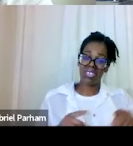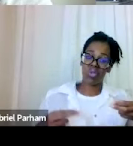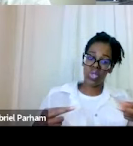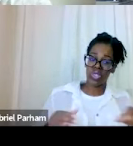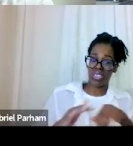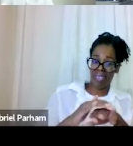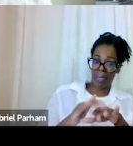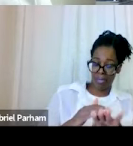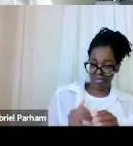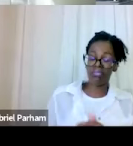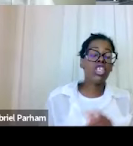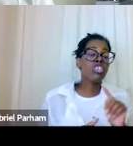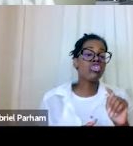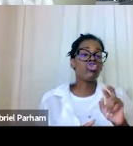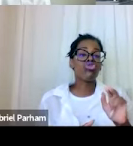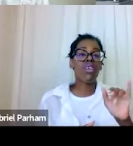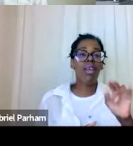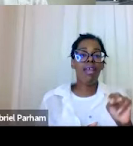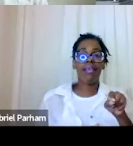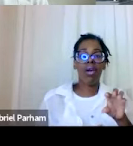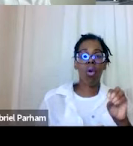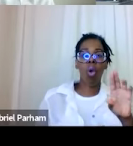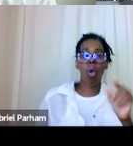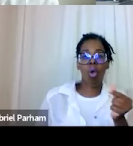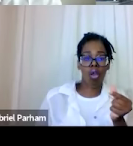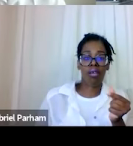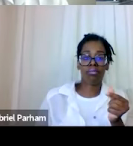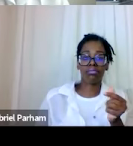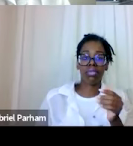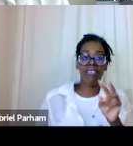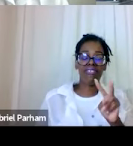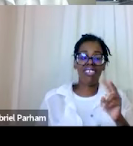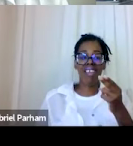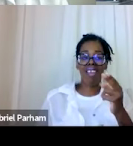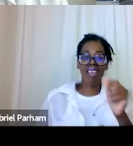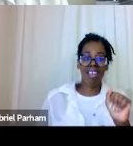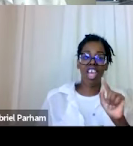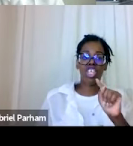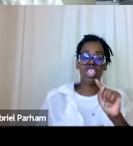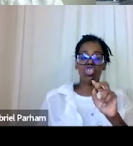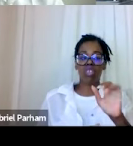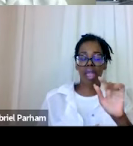The train.org, the VHA Train platform has a number of military culture trainings